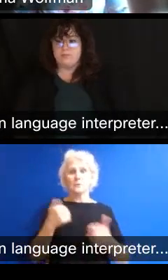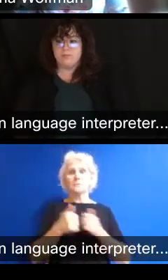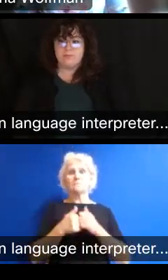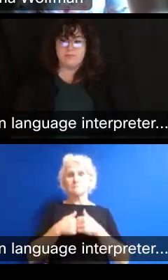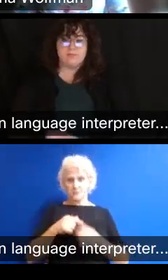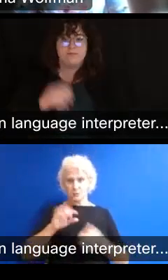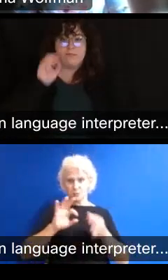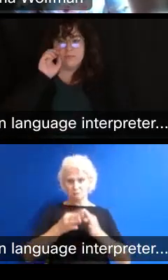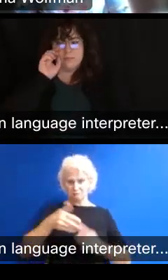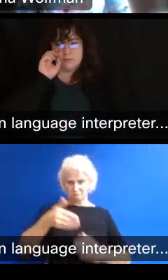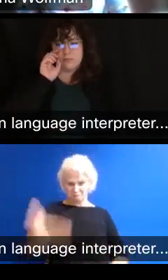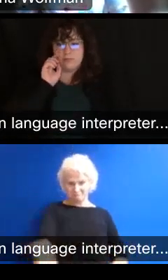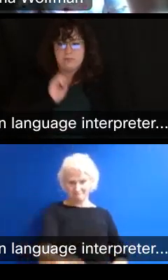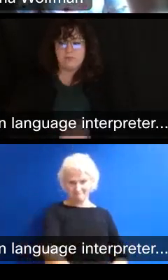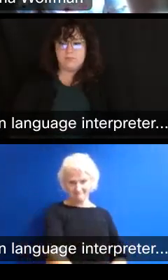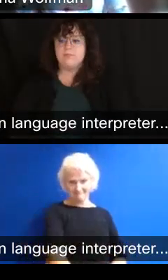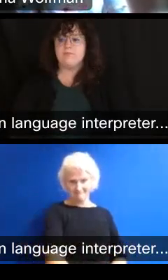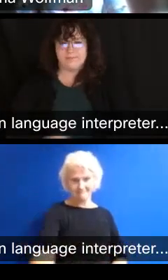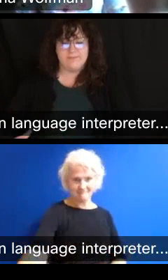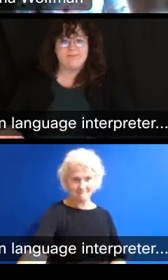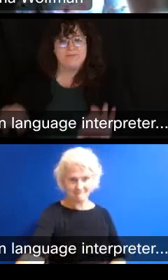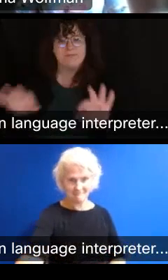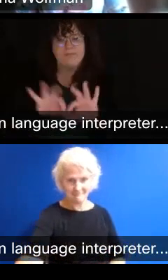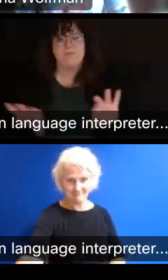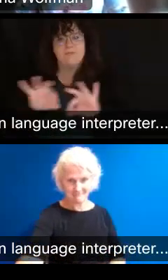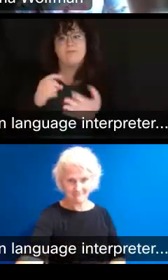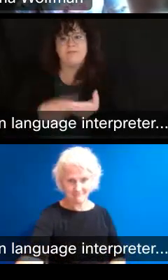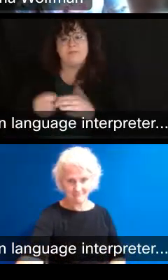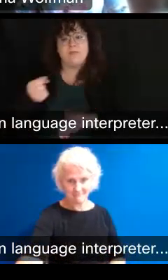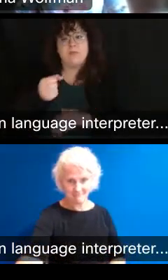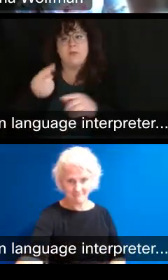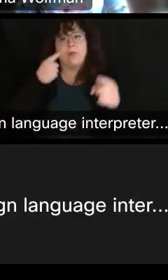talk about that these placement agreements can be signed based off intent and not the